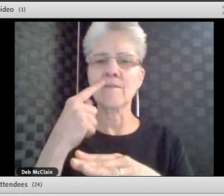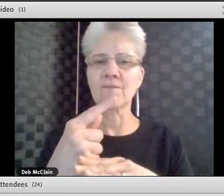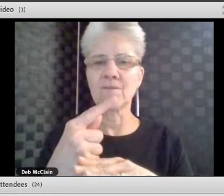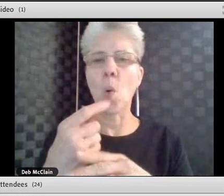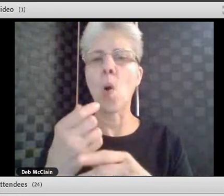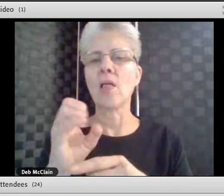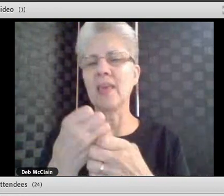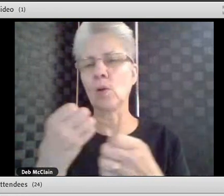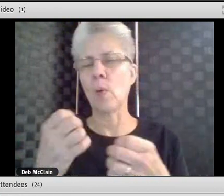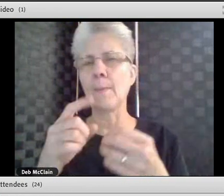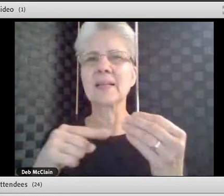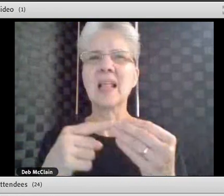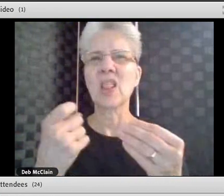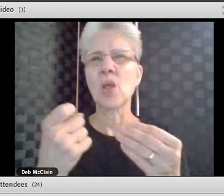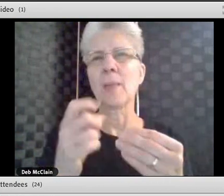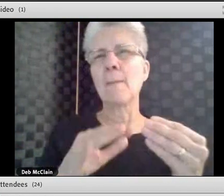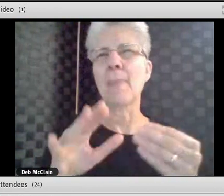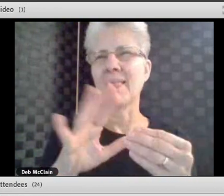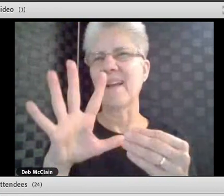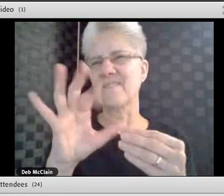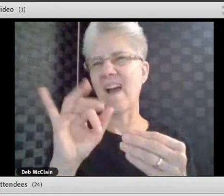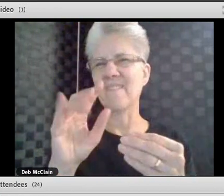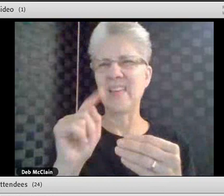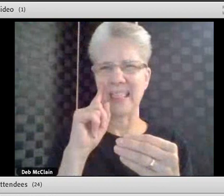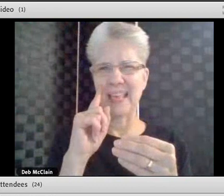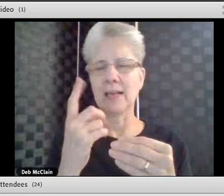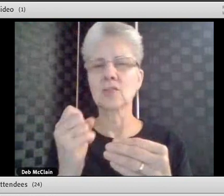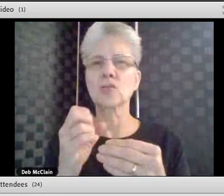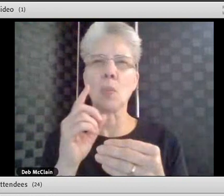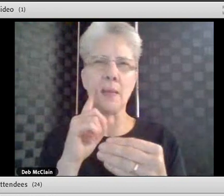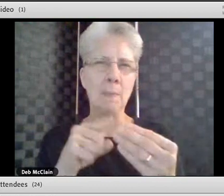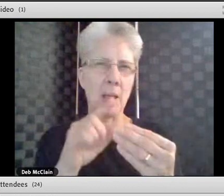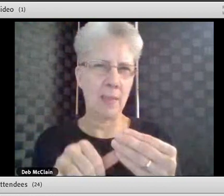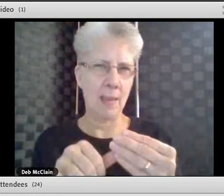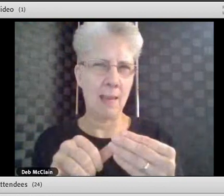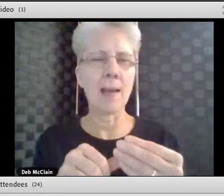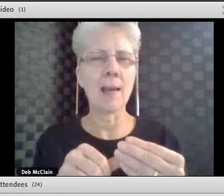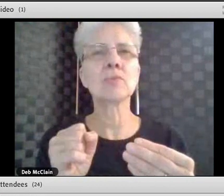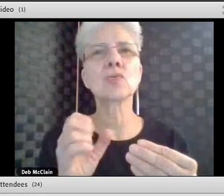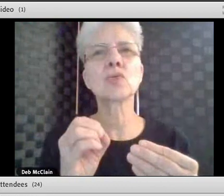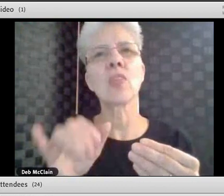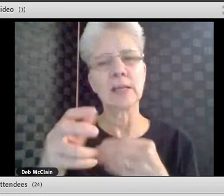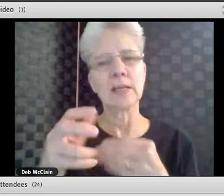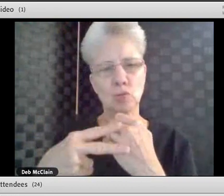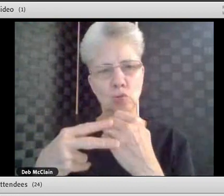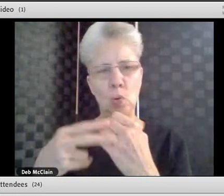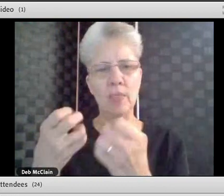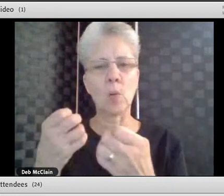available for around the equipment, which is a little bit about, like, five feet I believe, so think about that.